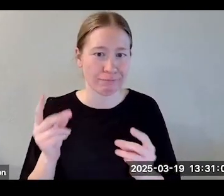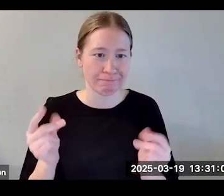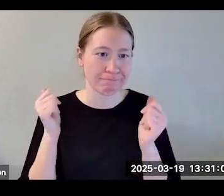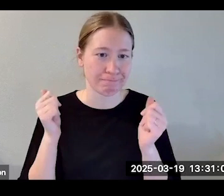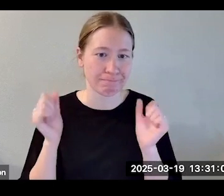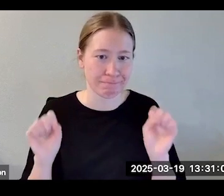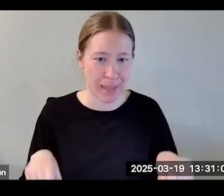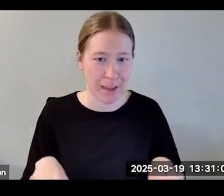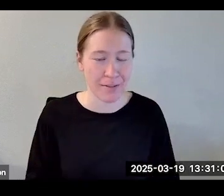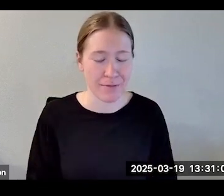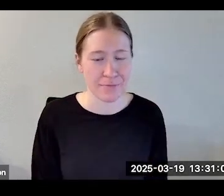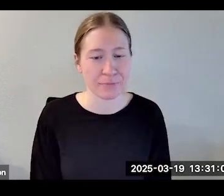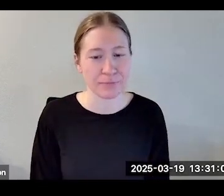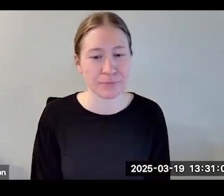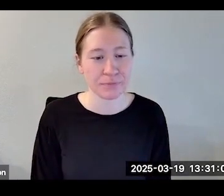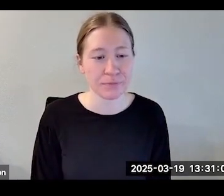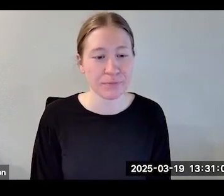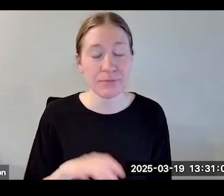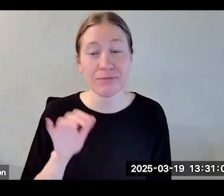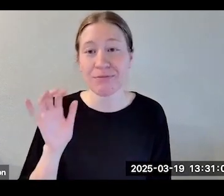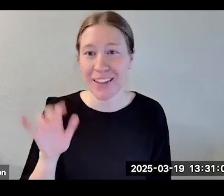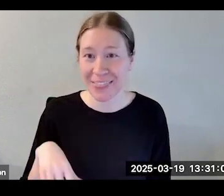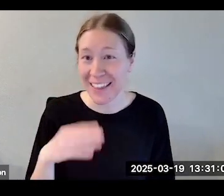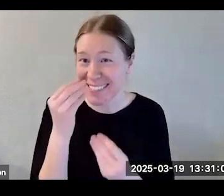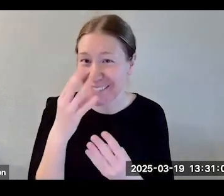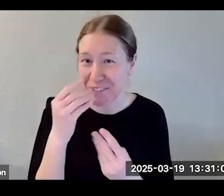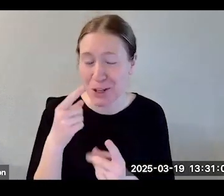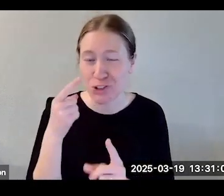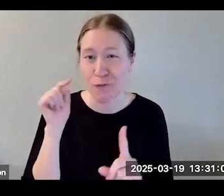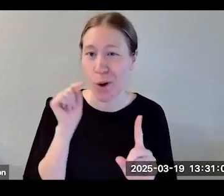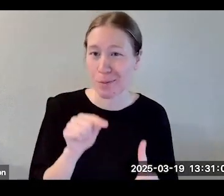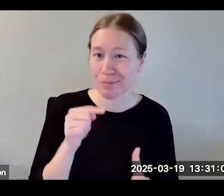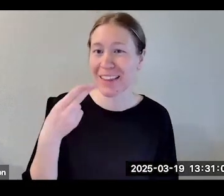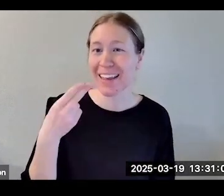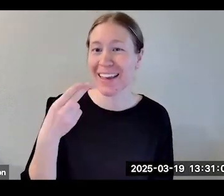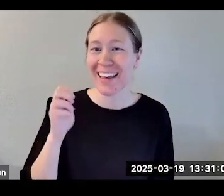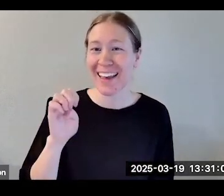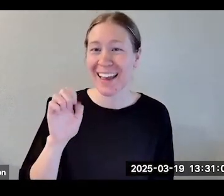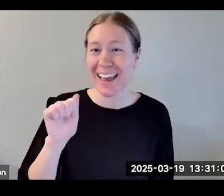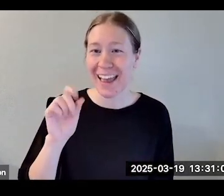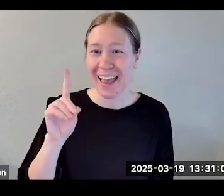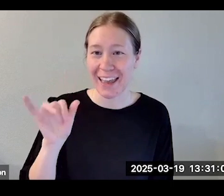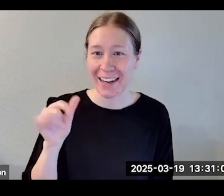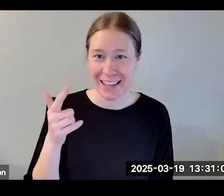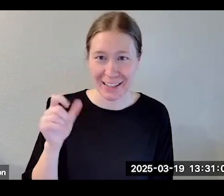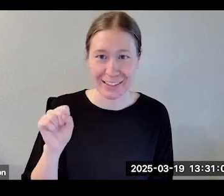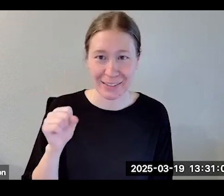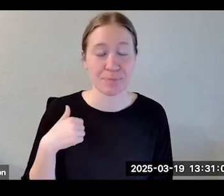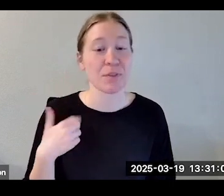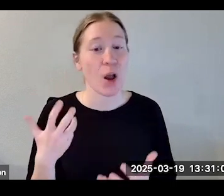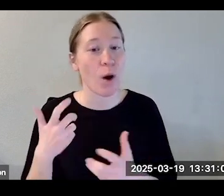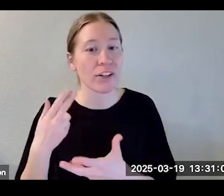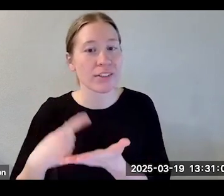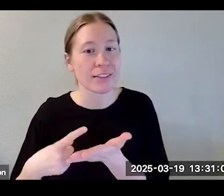So that's a little bit about headings. I do want to talk about another structural feature here.